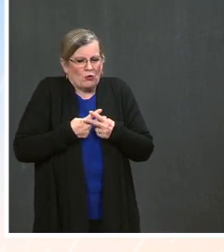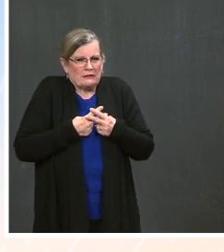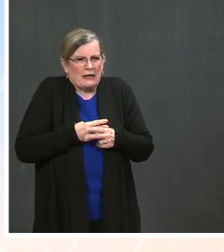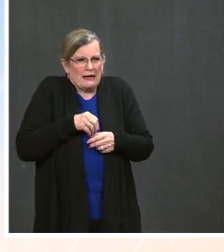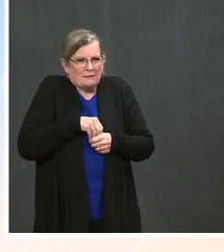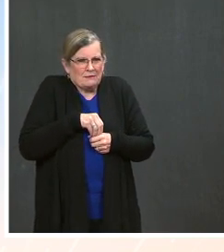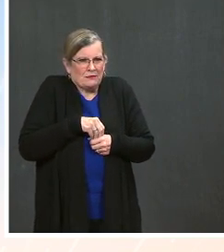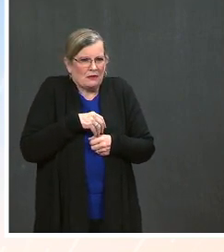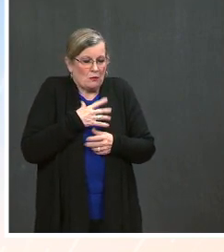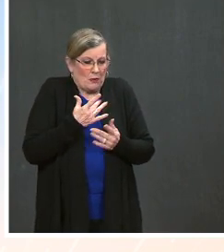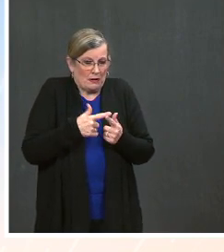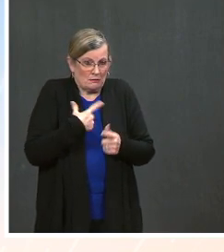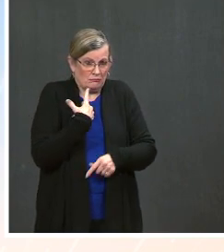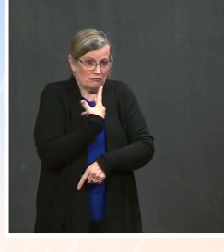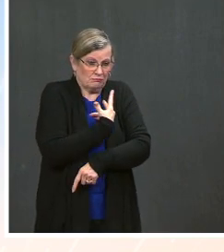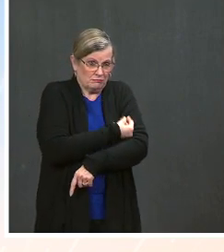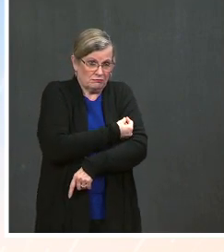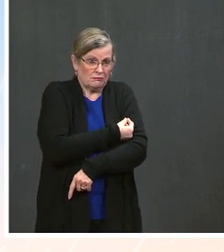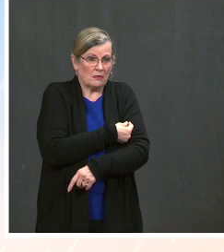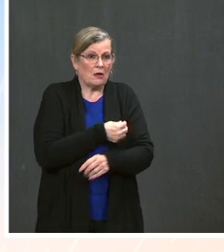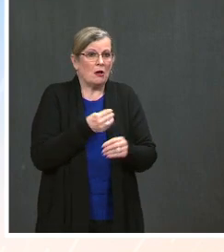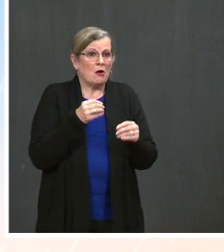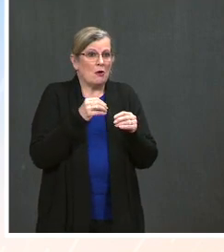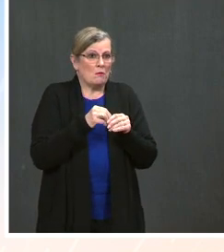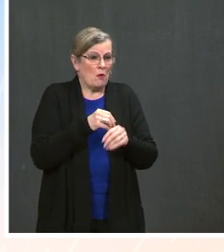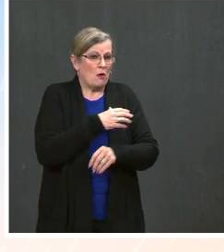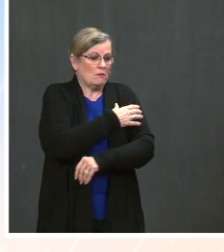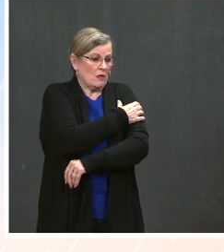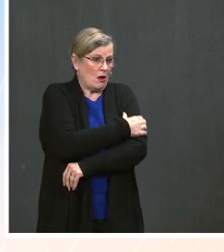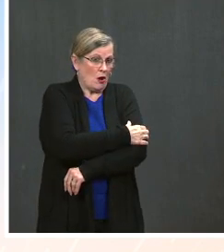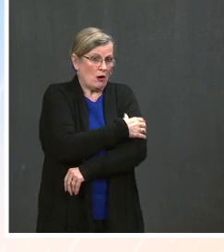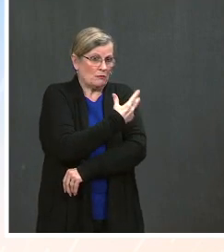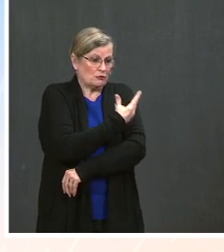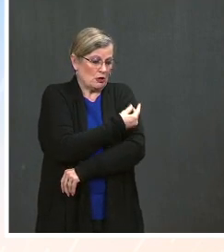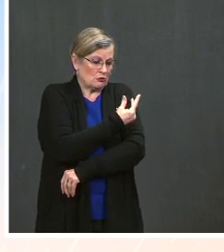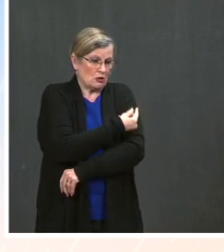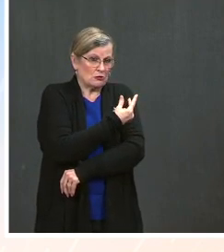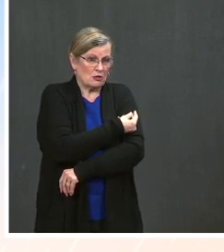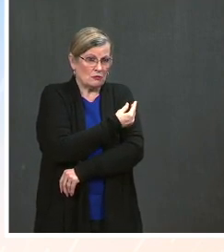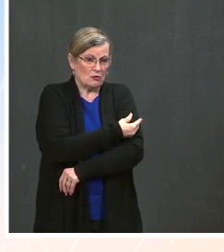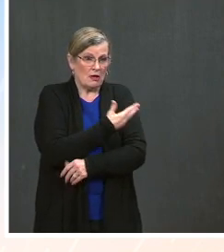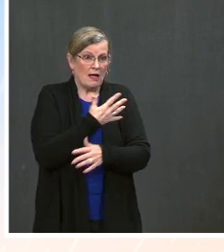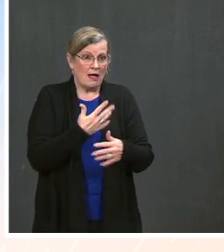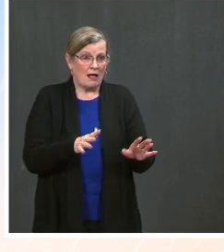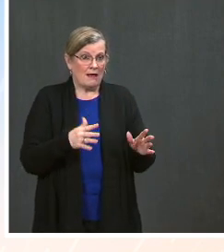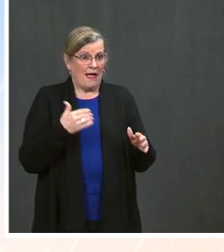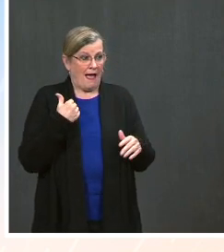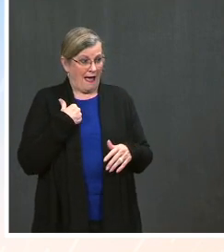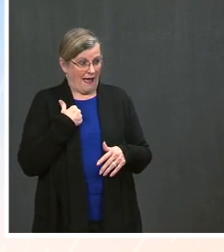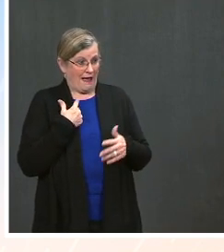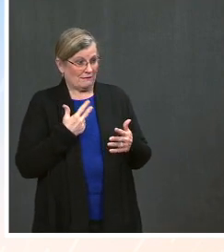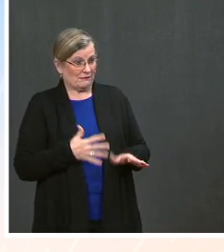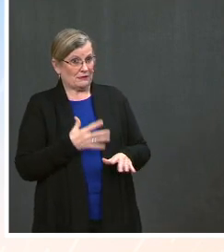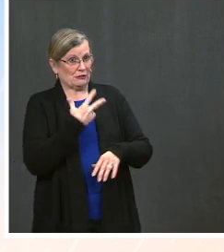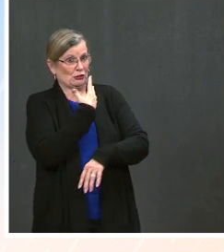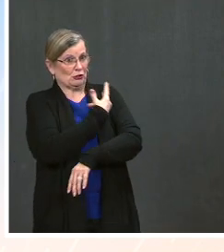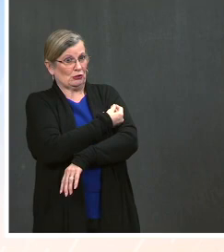and I know President Biden said it today -- I can't stress the fact enough of wearing a mask. There are people that won't wear a mask.